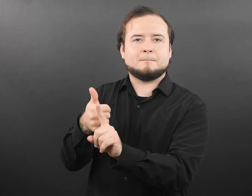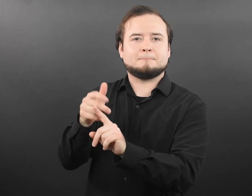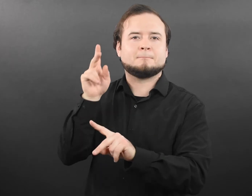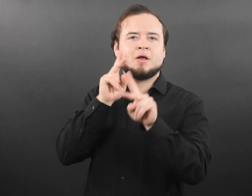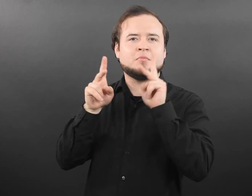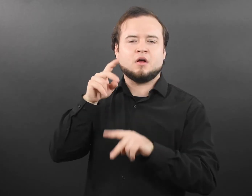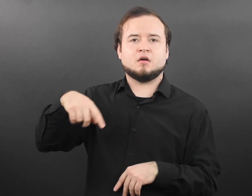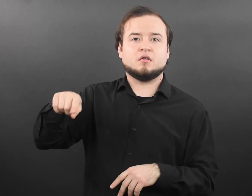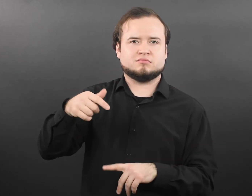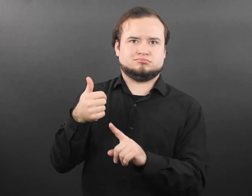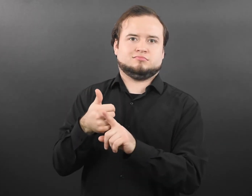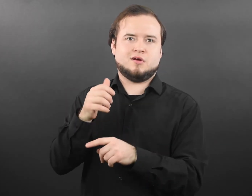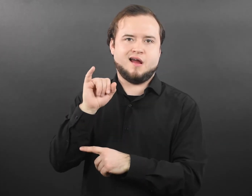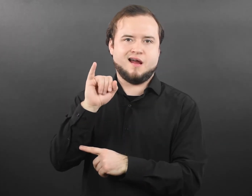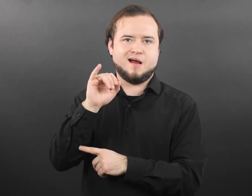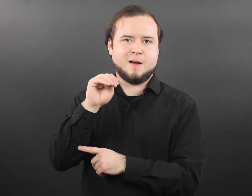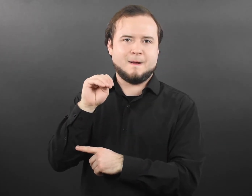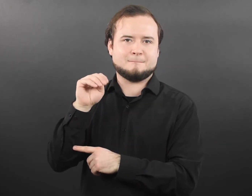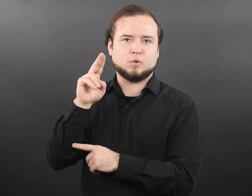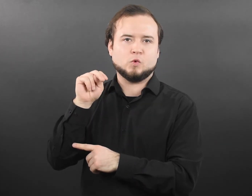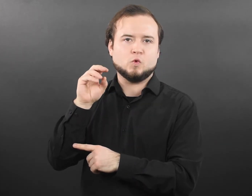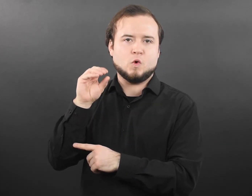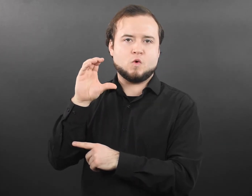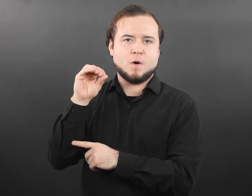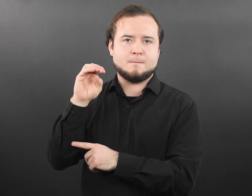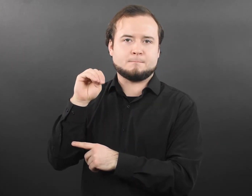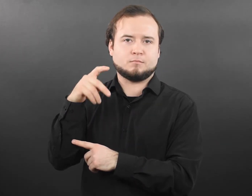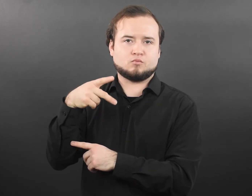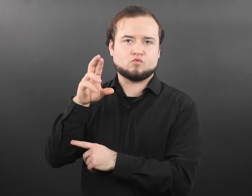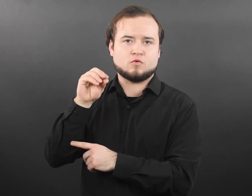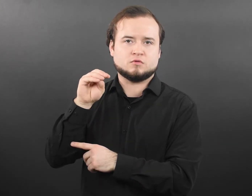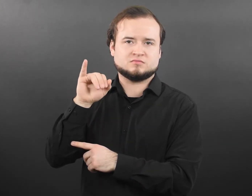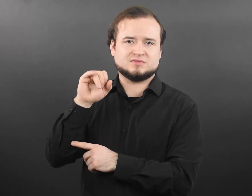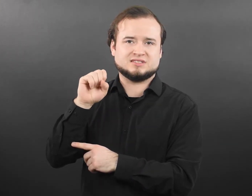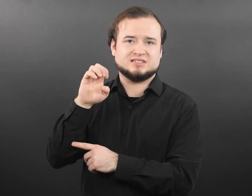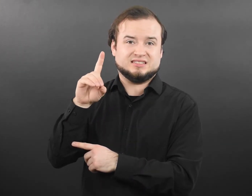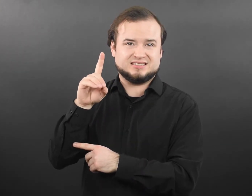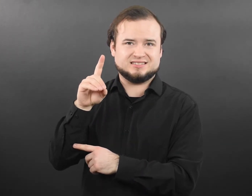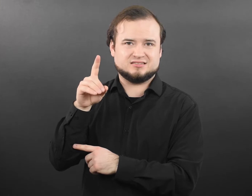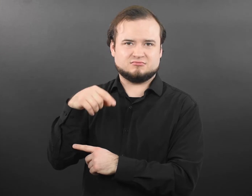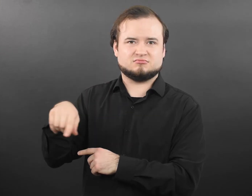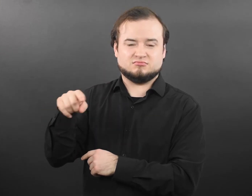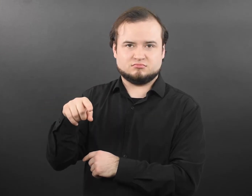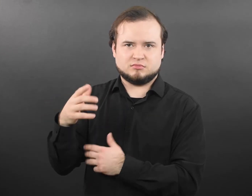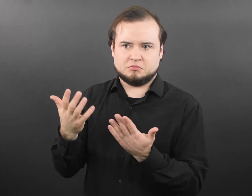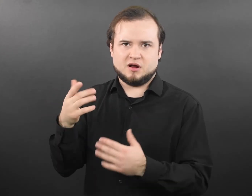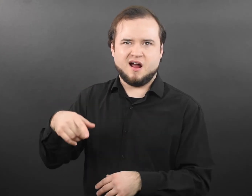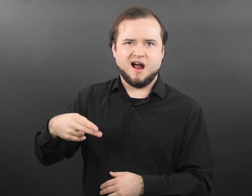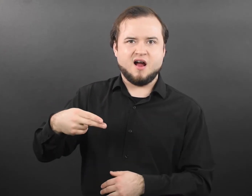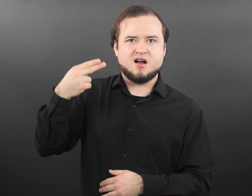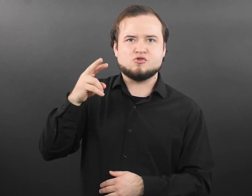or at high risk of severe disease.